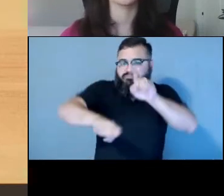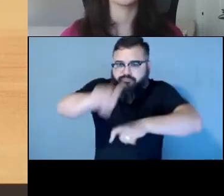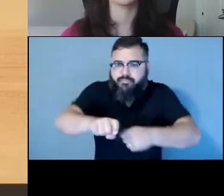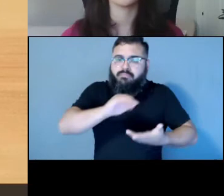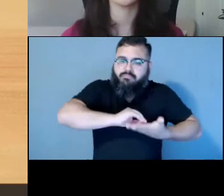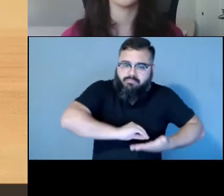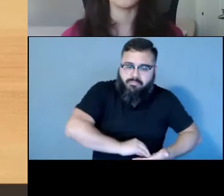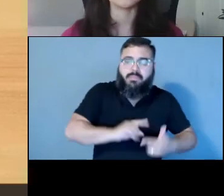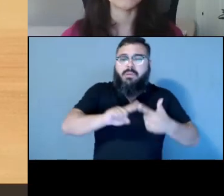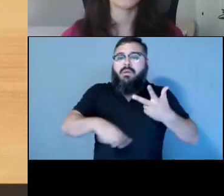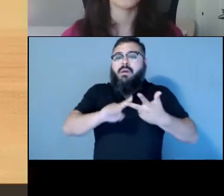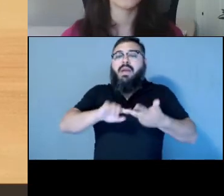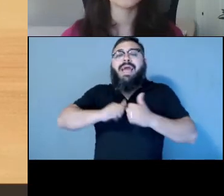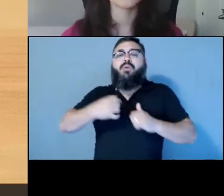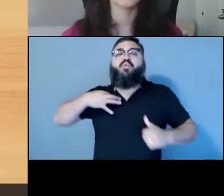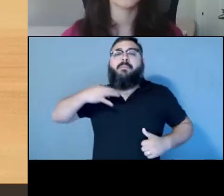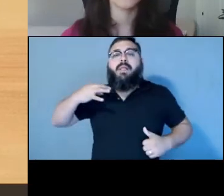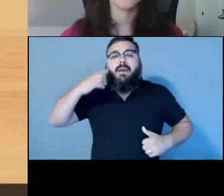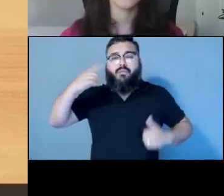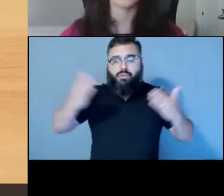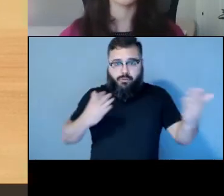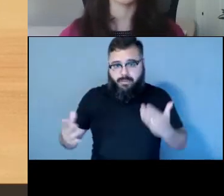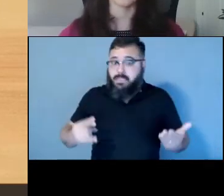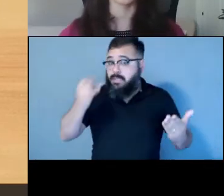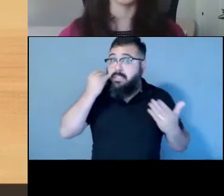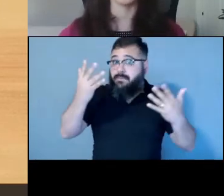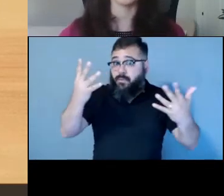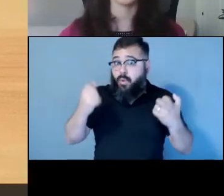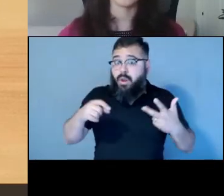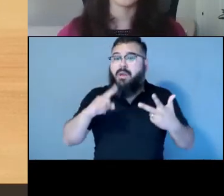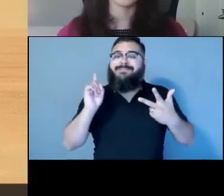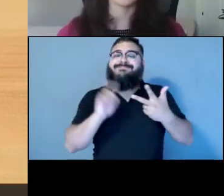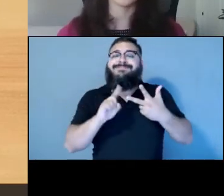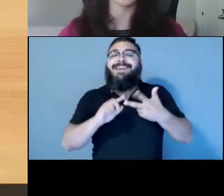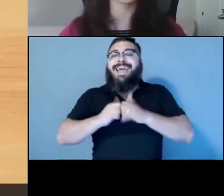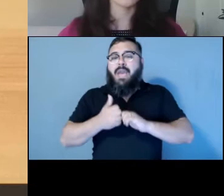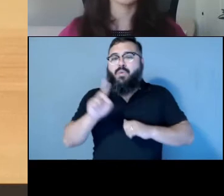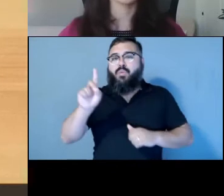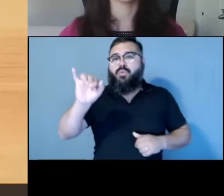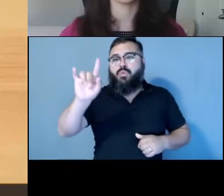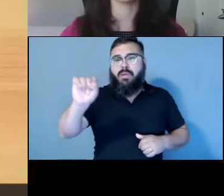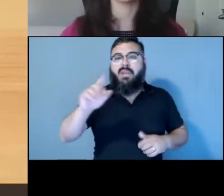So this is if you wanna do an intake at our organization, this is how to do it. I'll leave that up for just a moment,